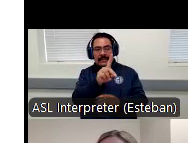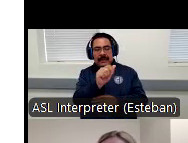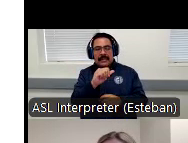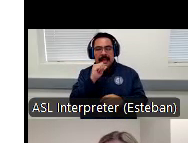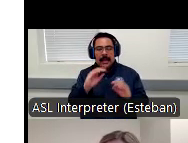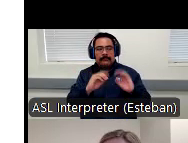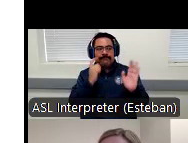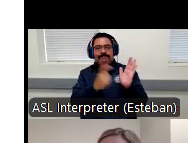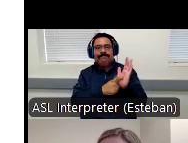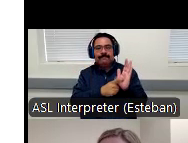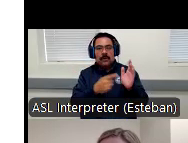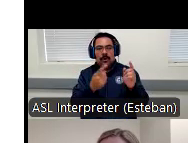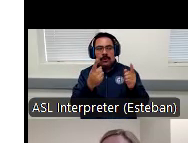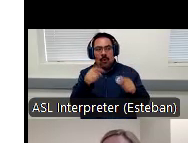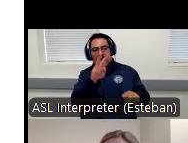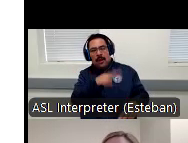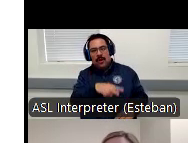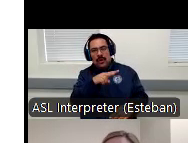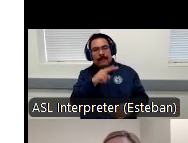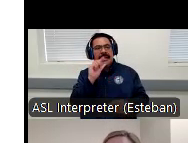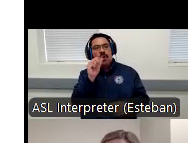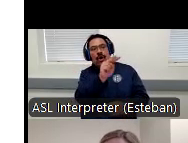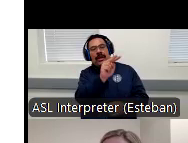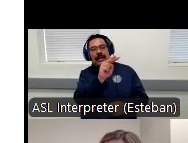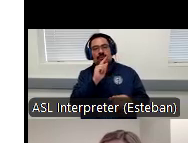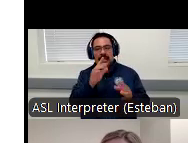really important to keep that in mind, because as we're serving our guests and customers with